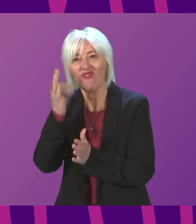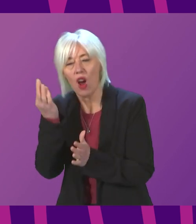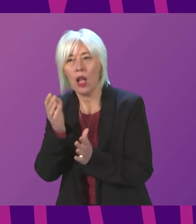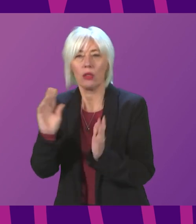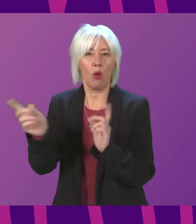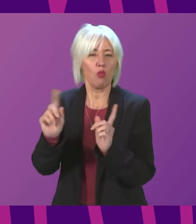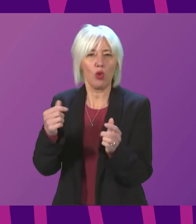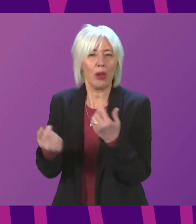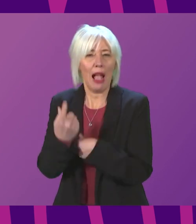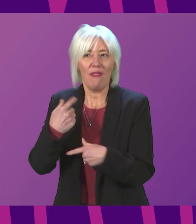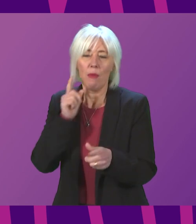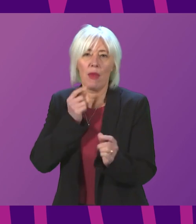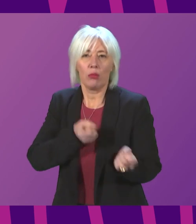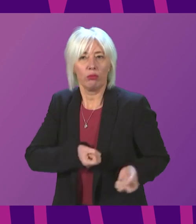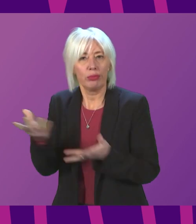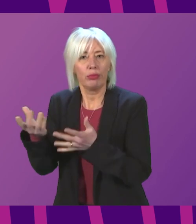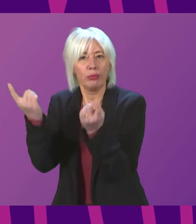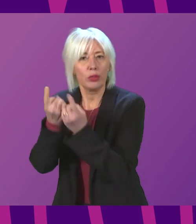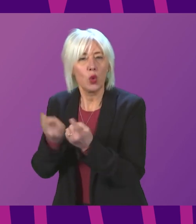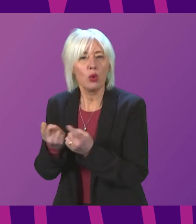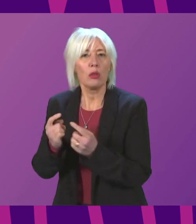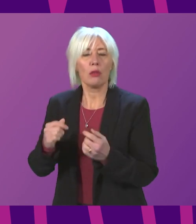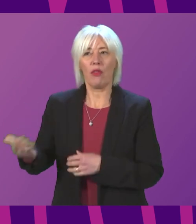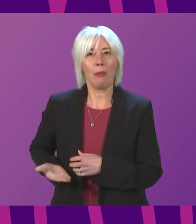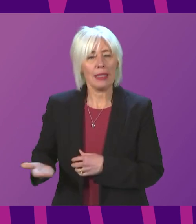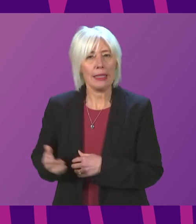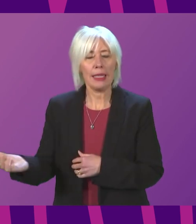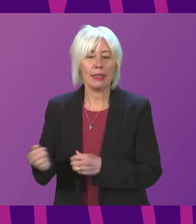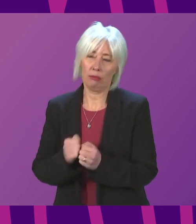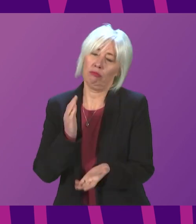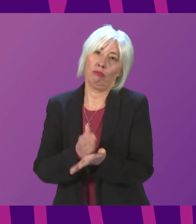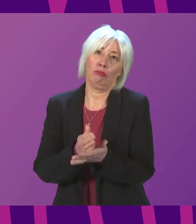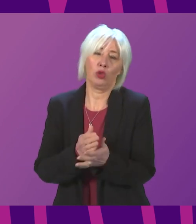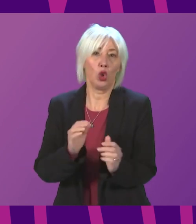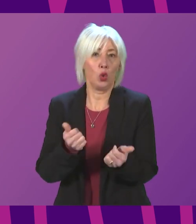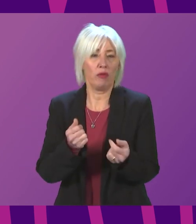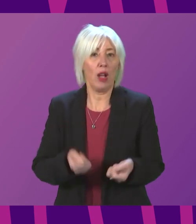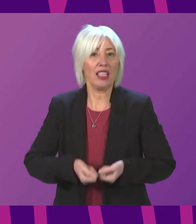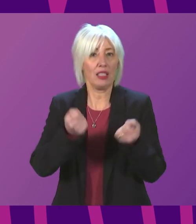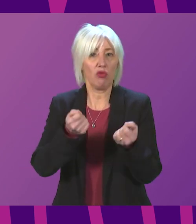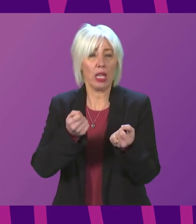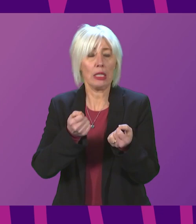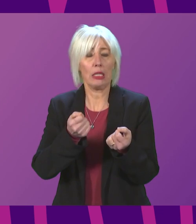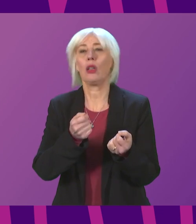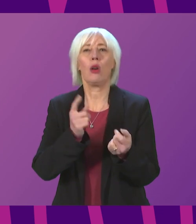That is an important issue to raise. It is for individual countries to determine what